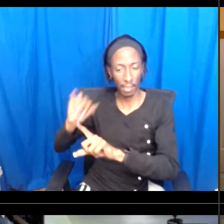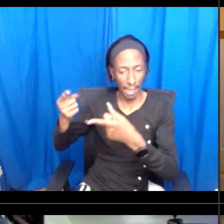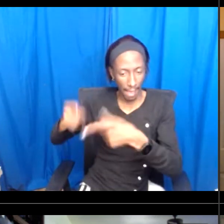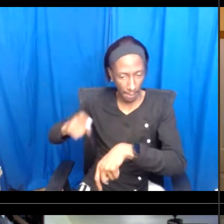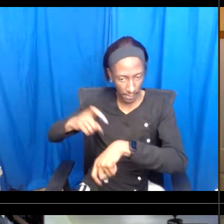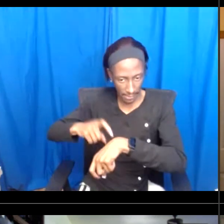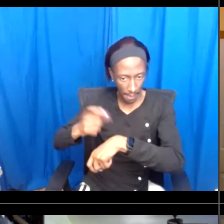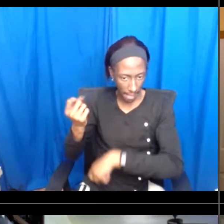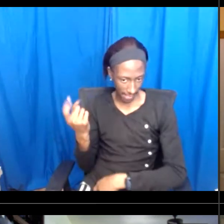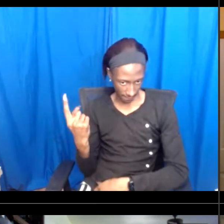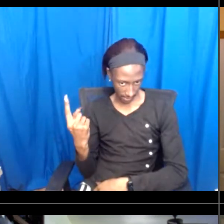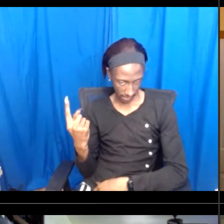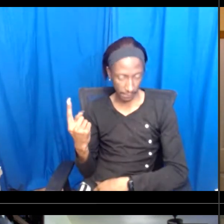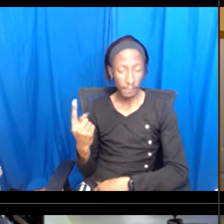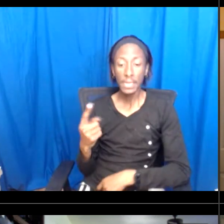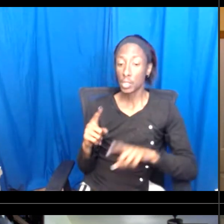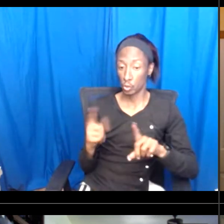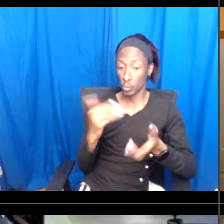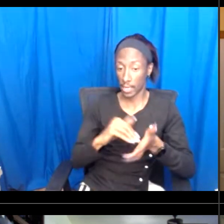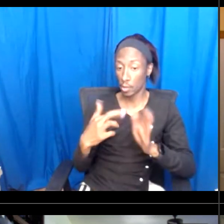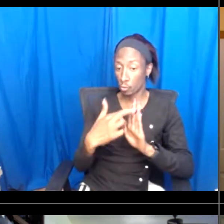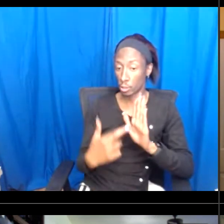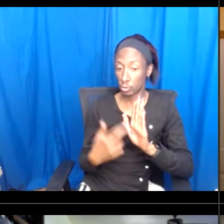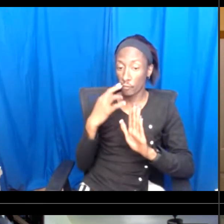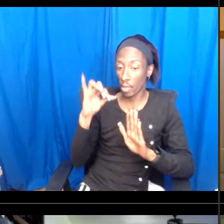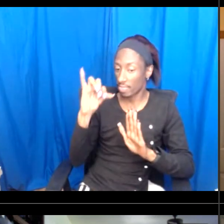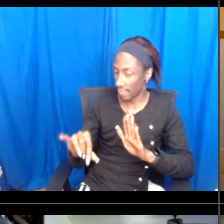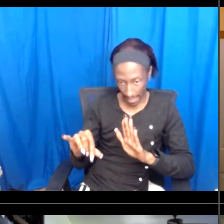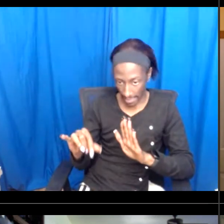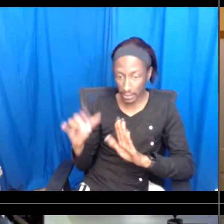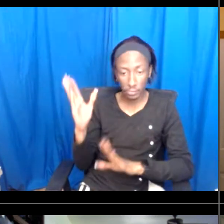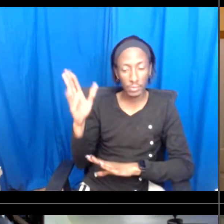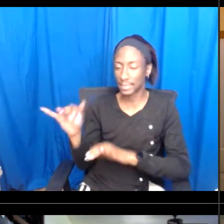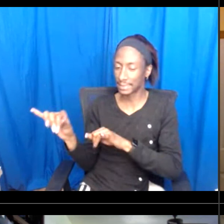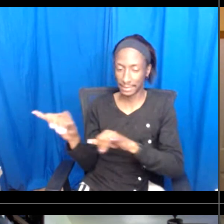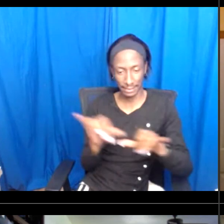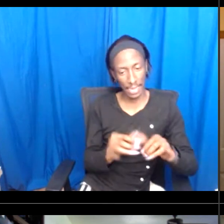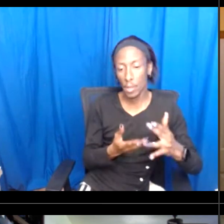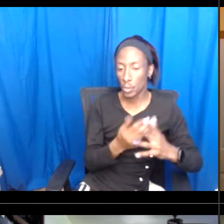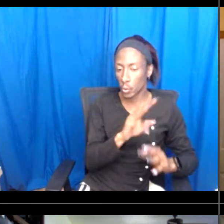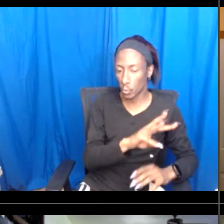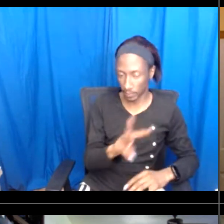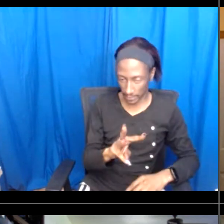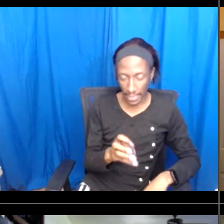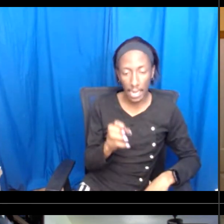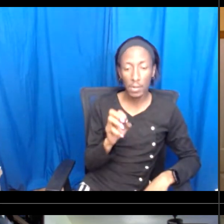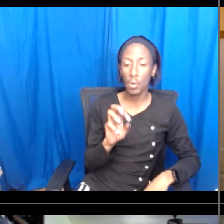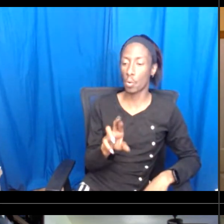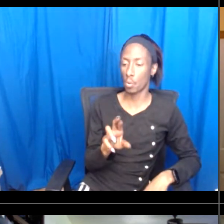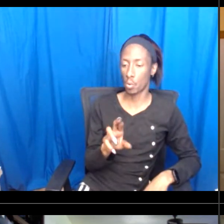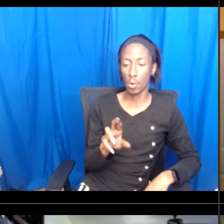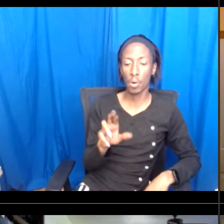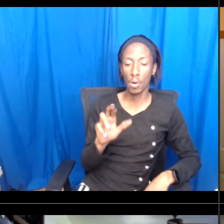But again, you can register for that same way through the NOAA Live website or through the Air and Space Museum.